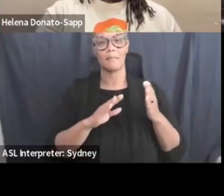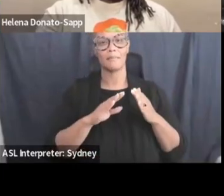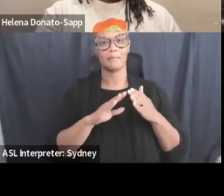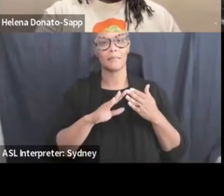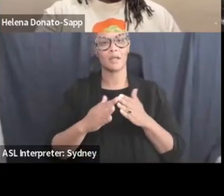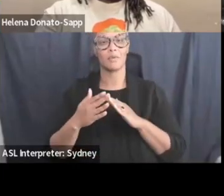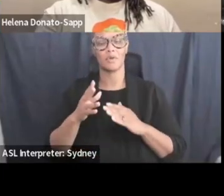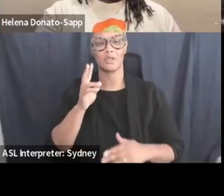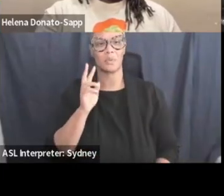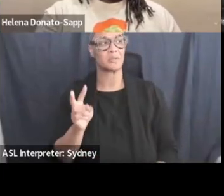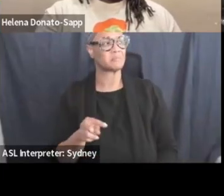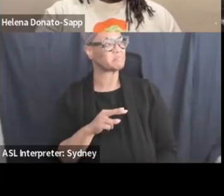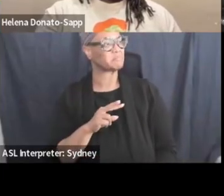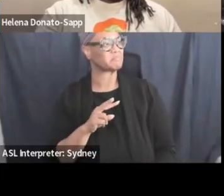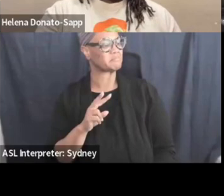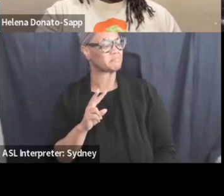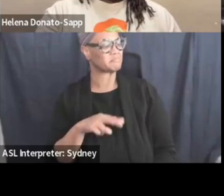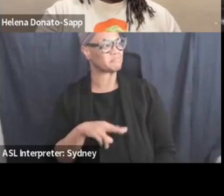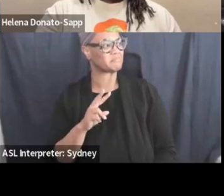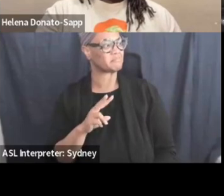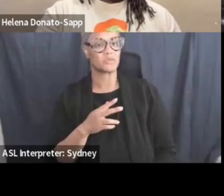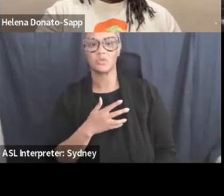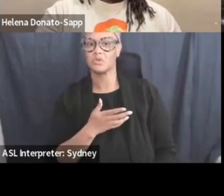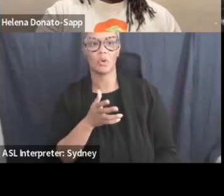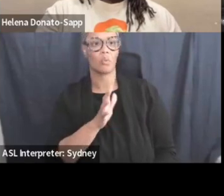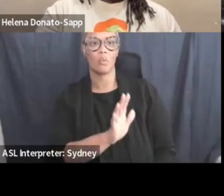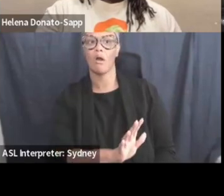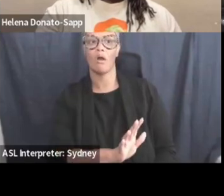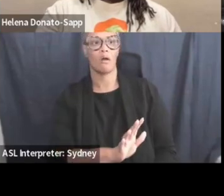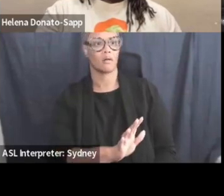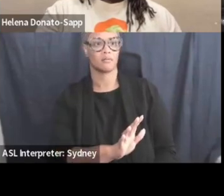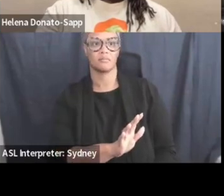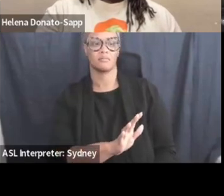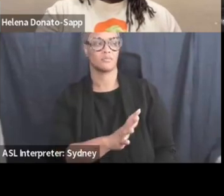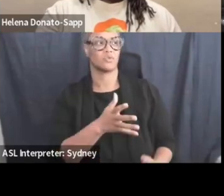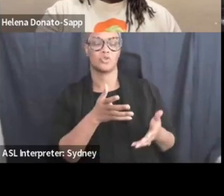shiny objects are deadly, are bad things that you don't want to touch.